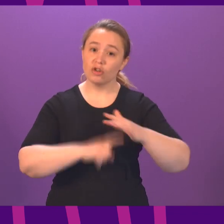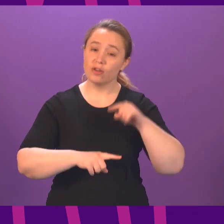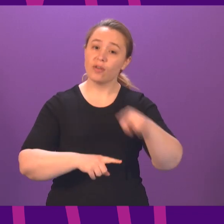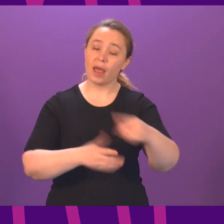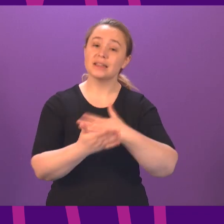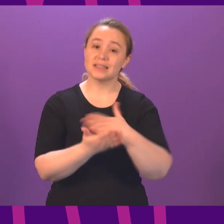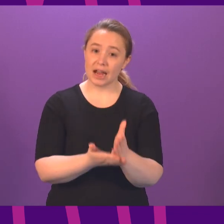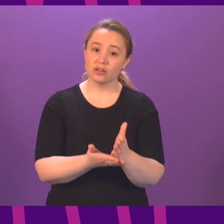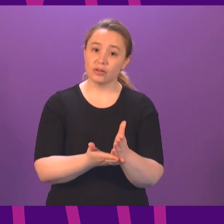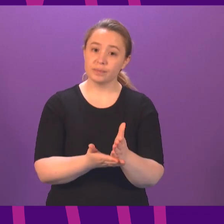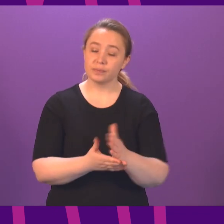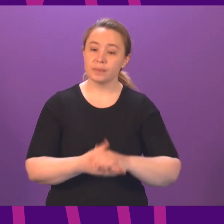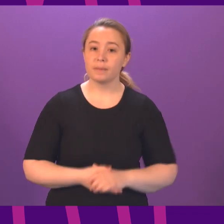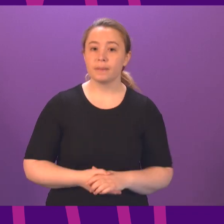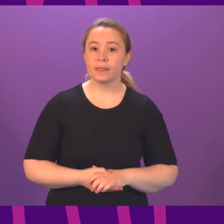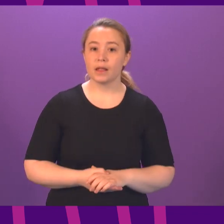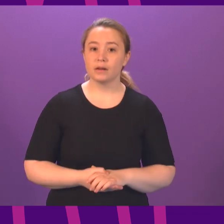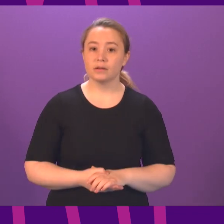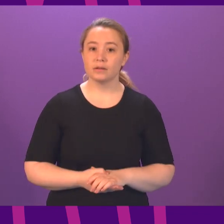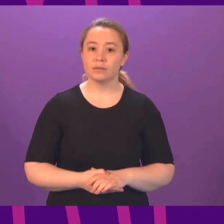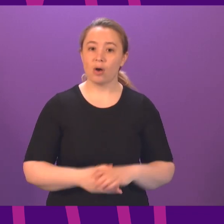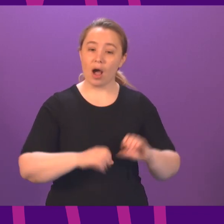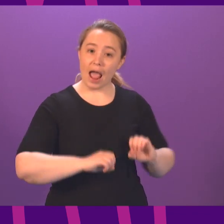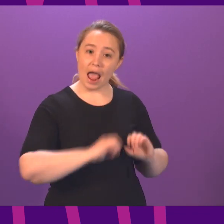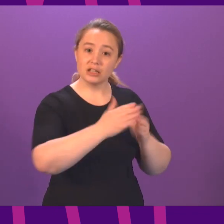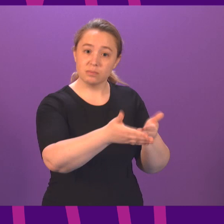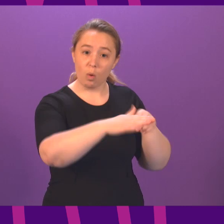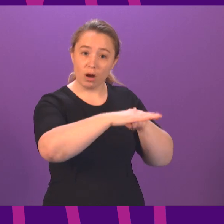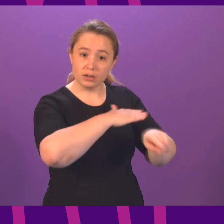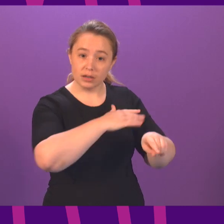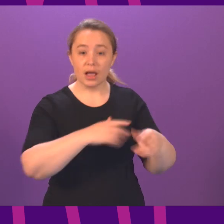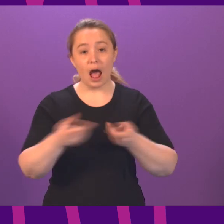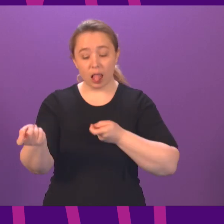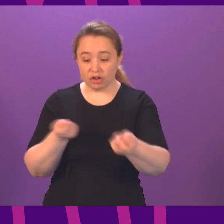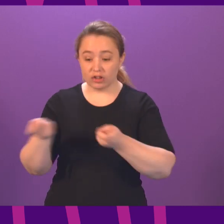The impacts for our exporters and logistics companies have been extreme. Some of those